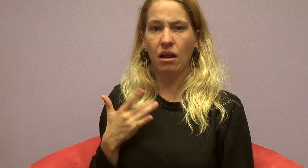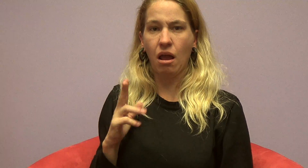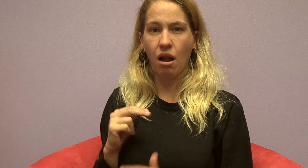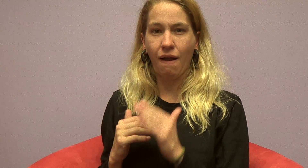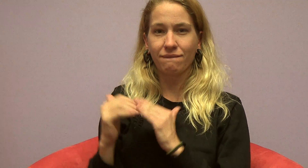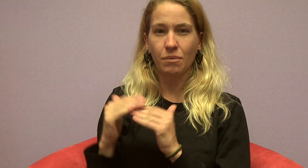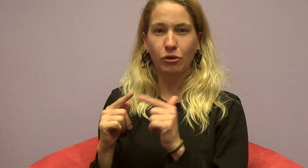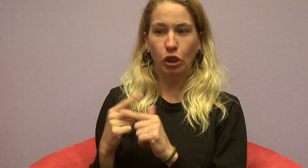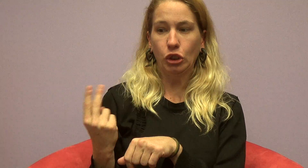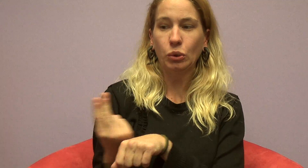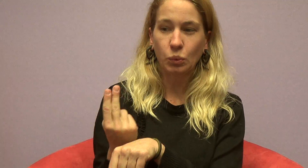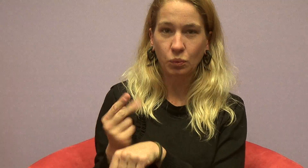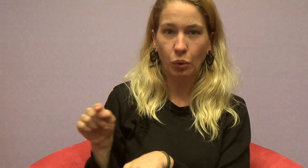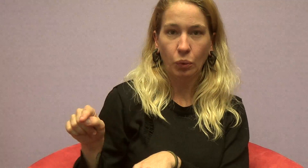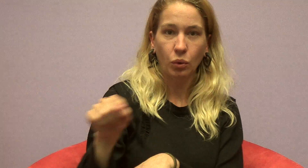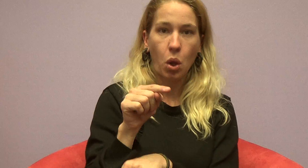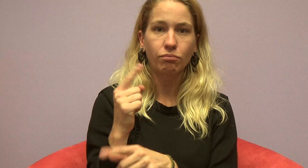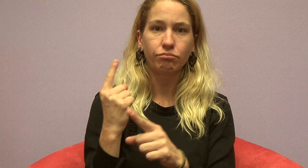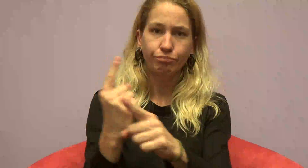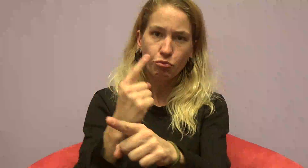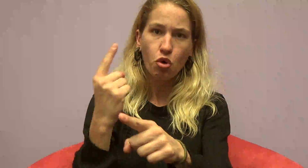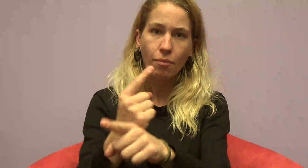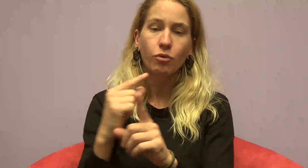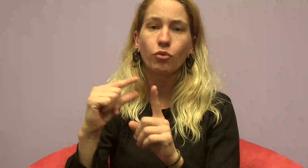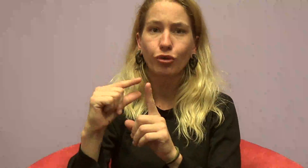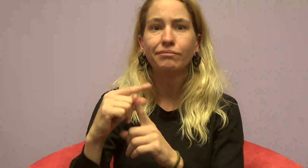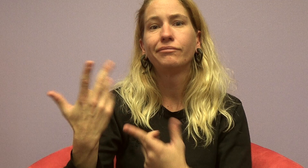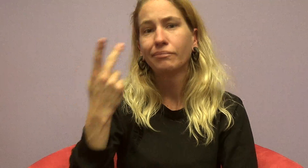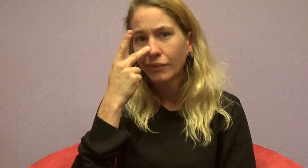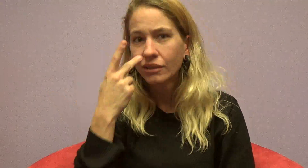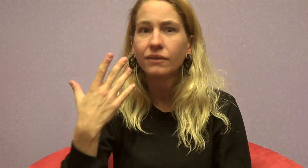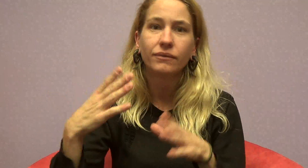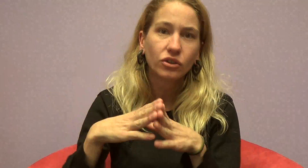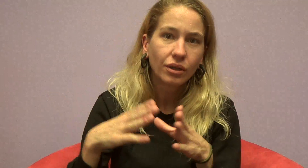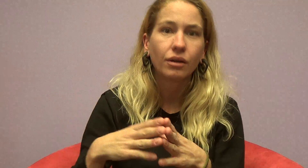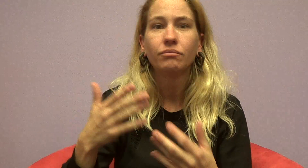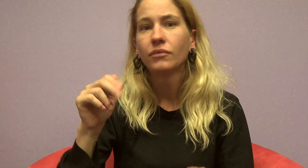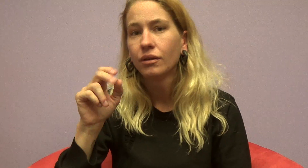feel comfortable to use those appropriate words: penis, vagina, anus, etc.